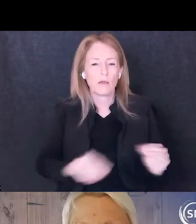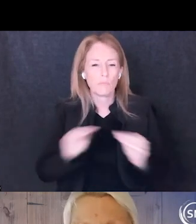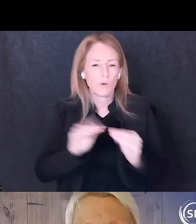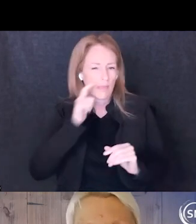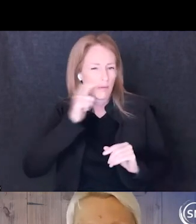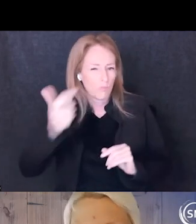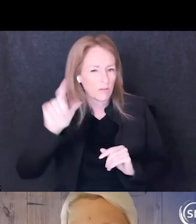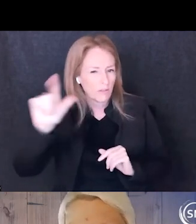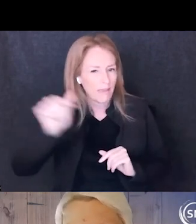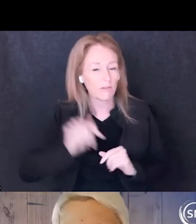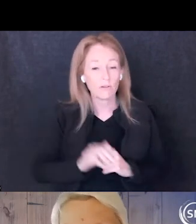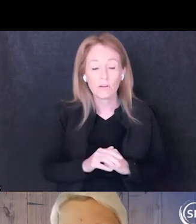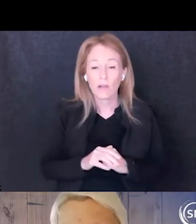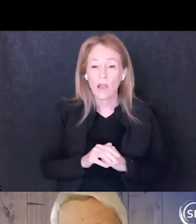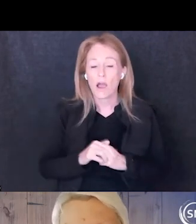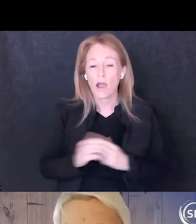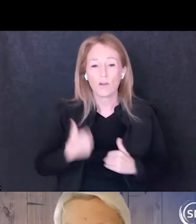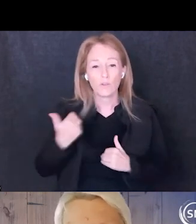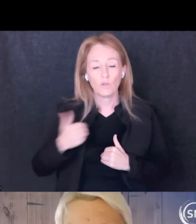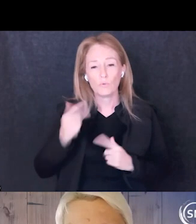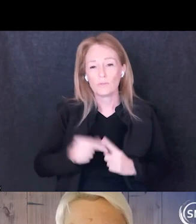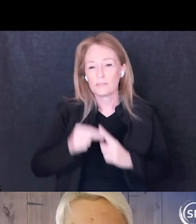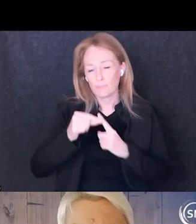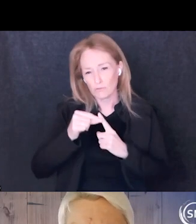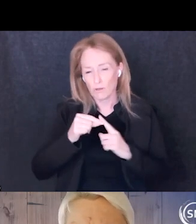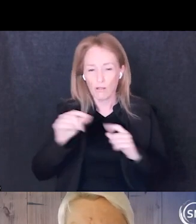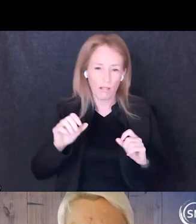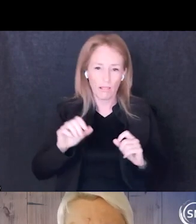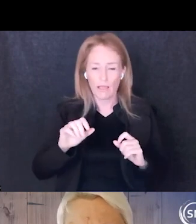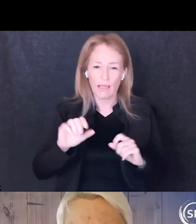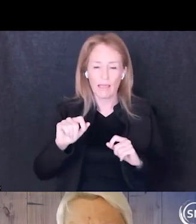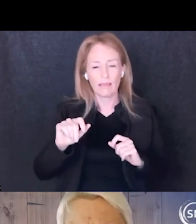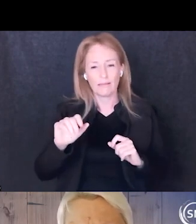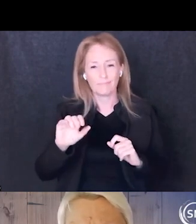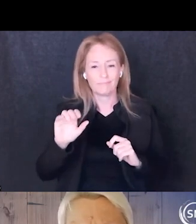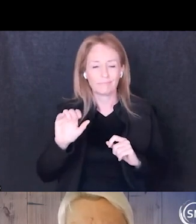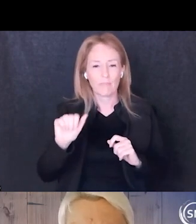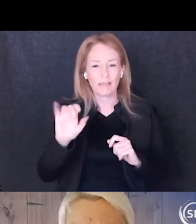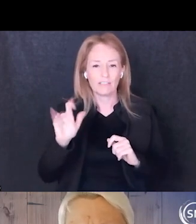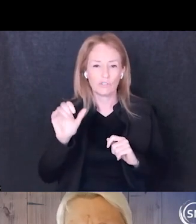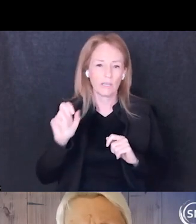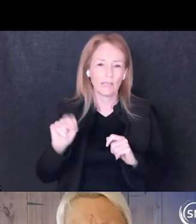THE YOUTH EDITION IS STILL THE TOP. LOOK AT THE THE TECHNICAL EDITION AND WHEN WE